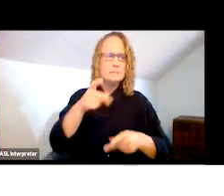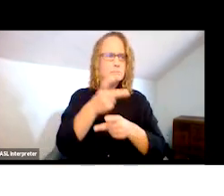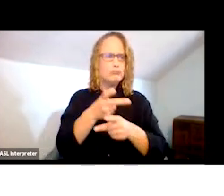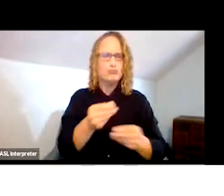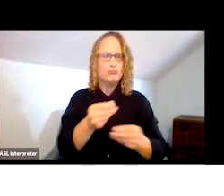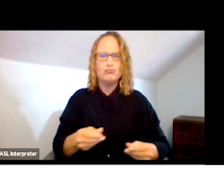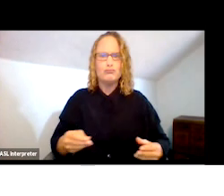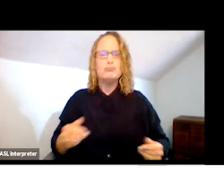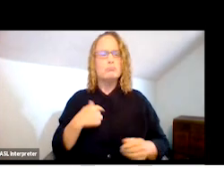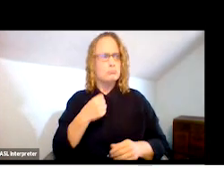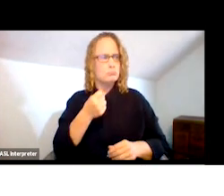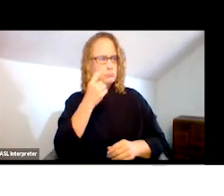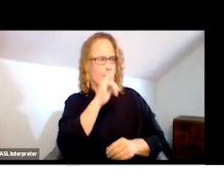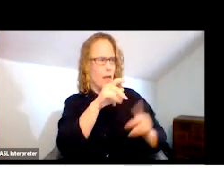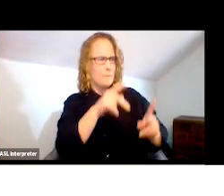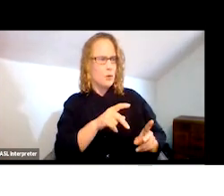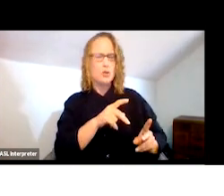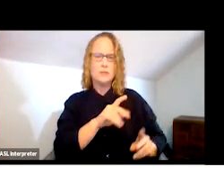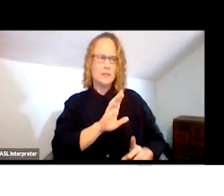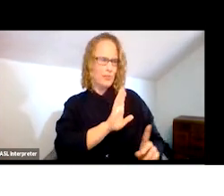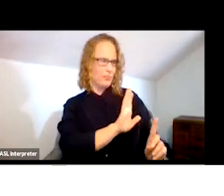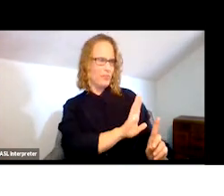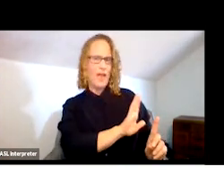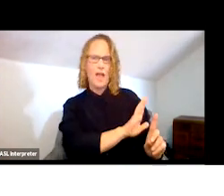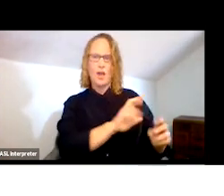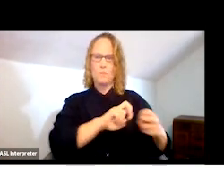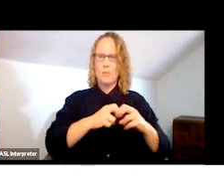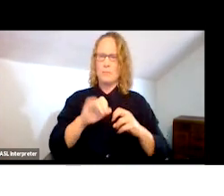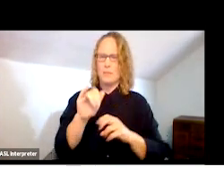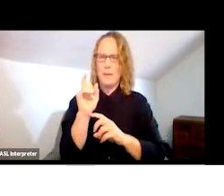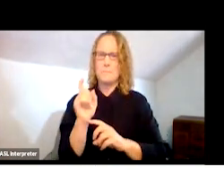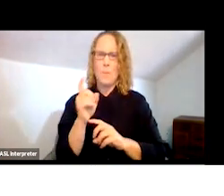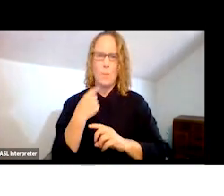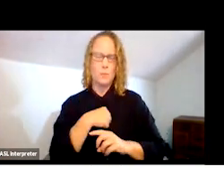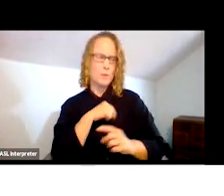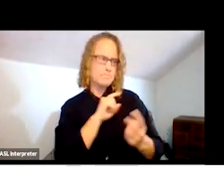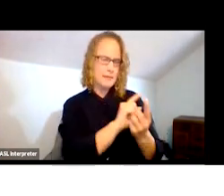whether they have access to shelter, to food, to water, to clothing.